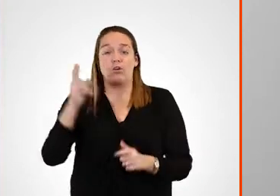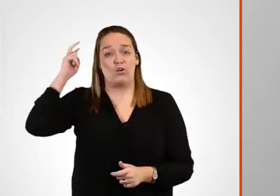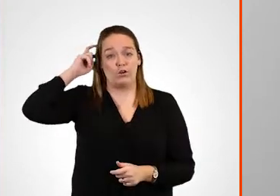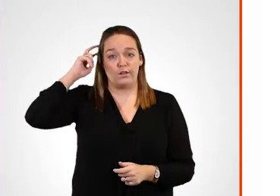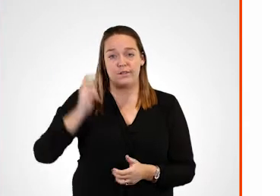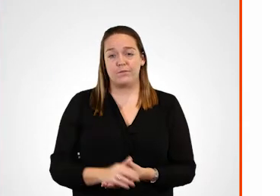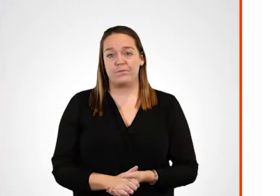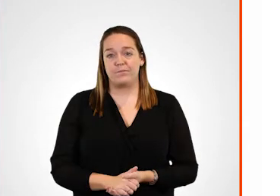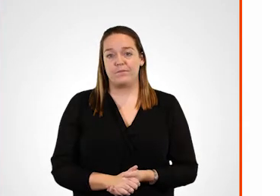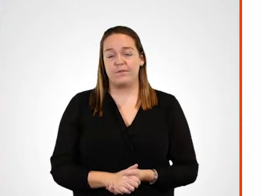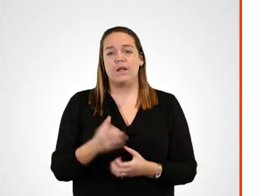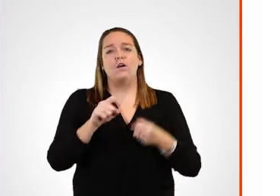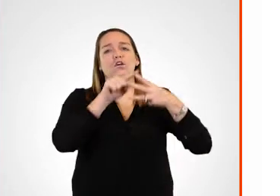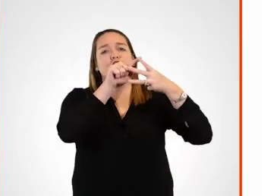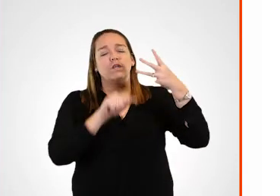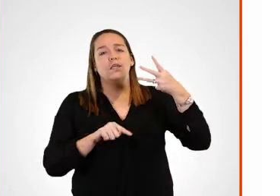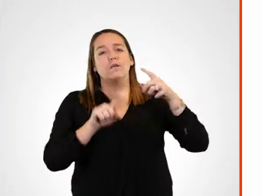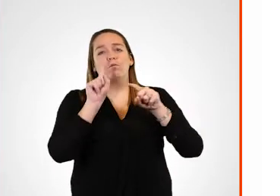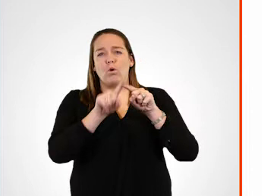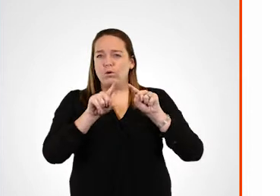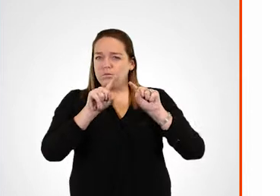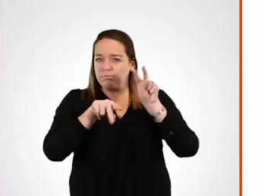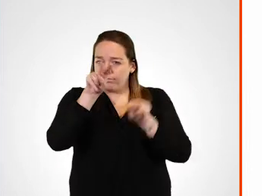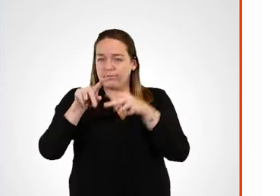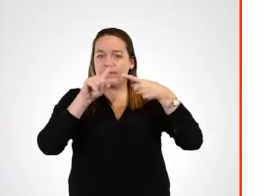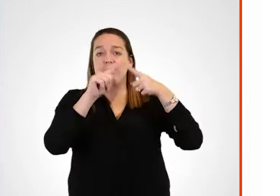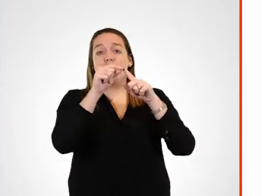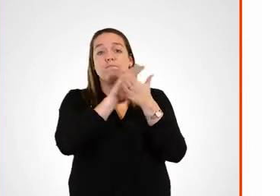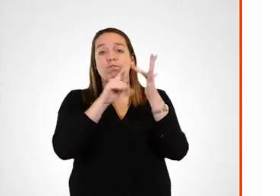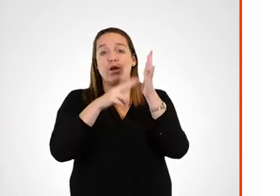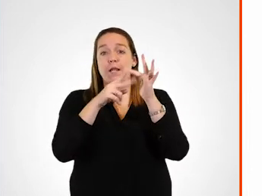There are three main areas that are assessed: phoneme accuracy -